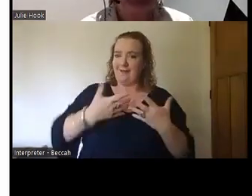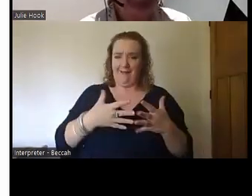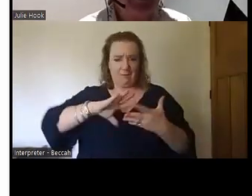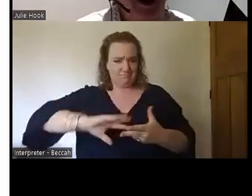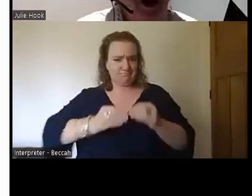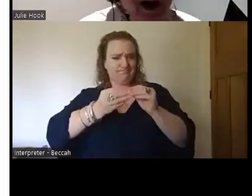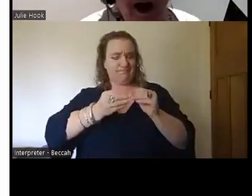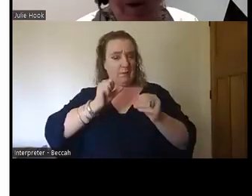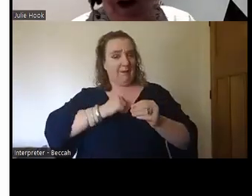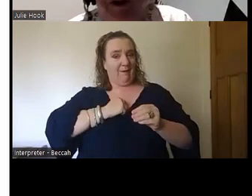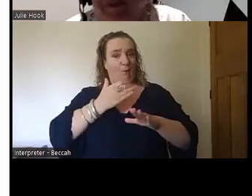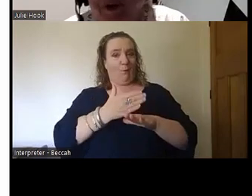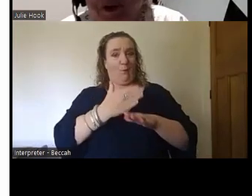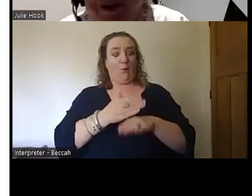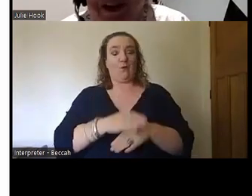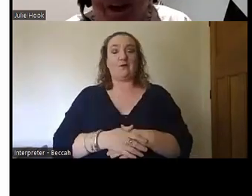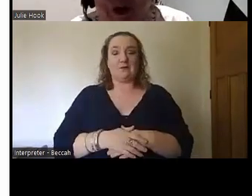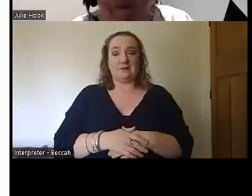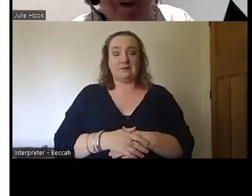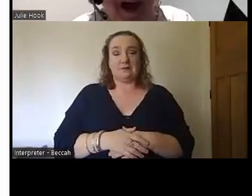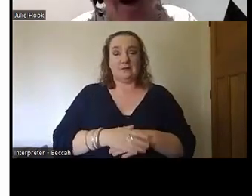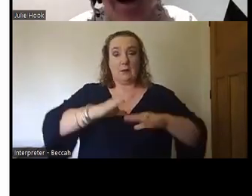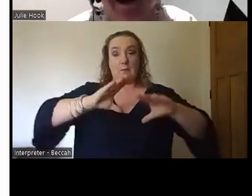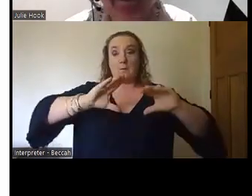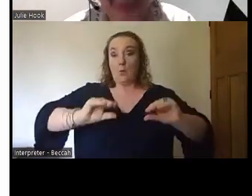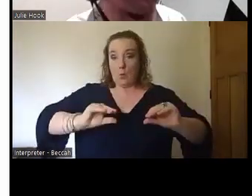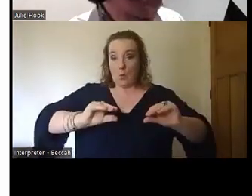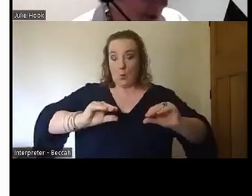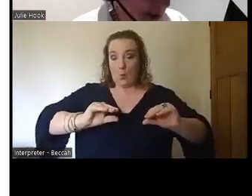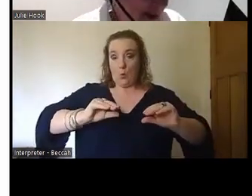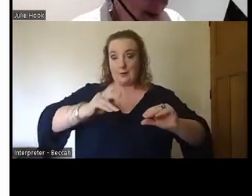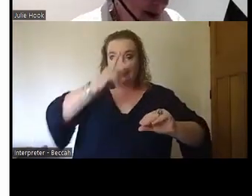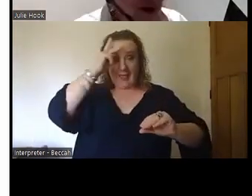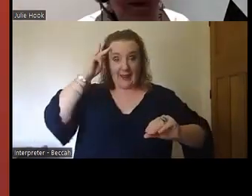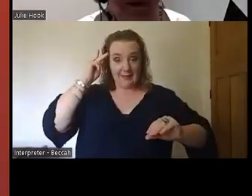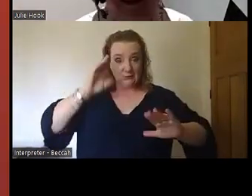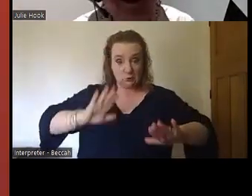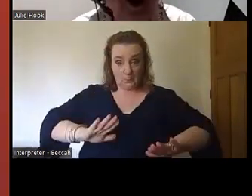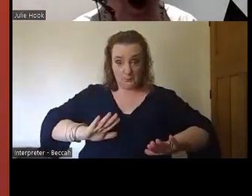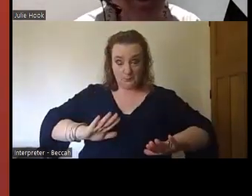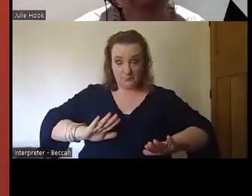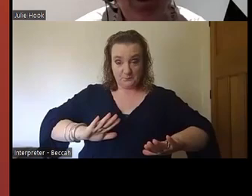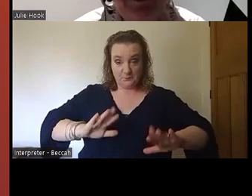So I'm going to pause and stop now, Kelly. Hopefully that timing worked okay.